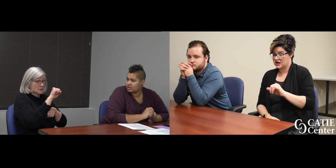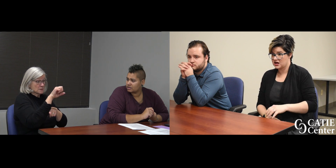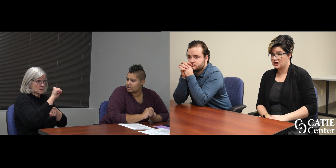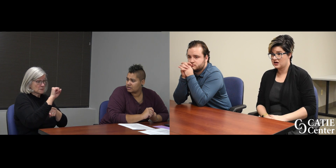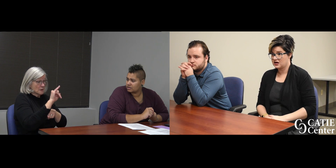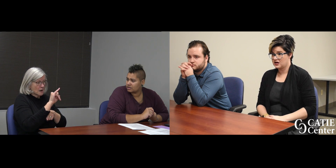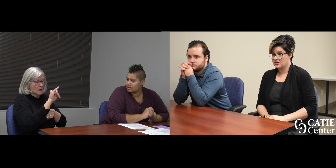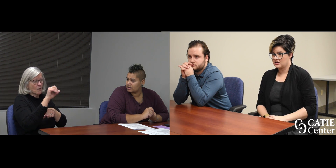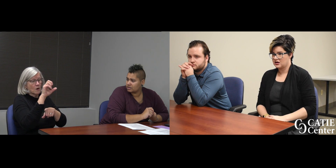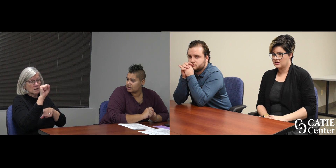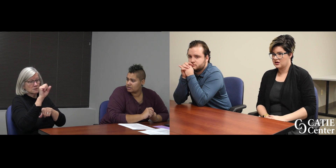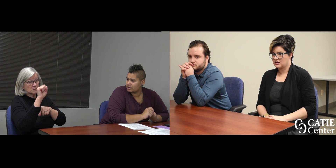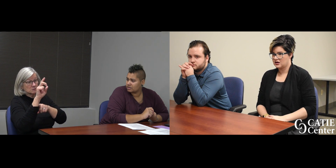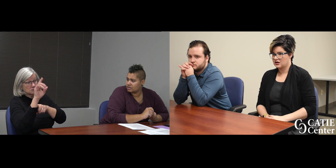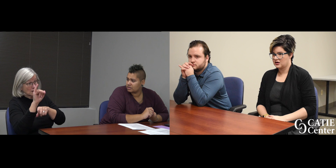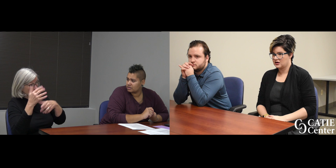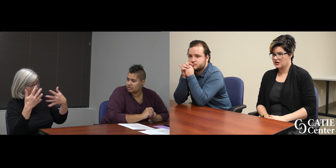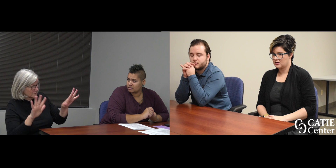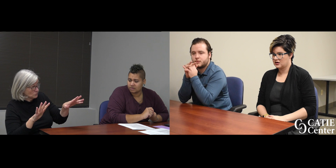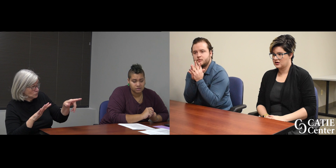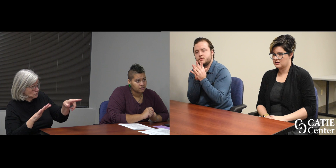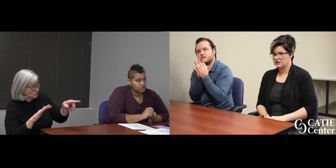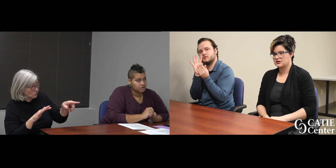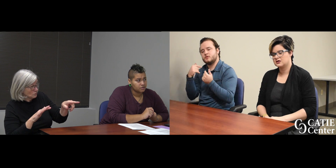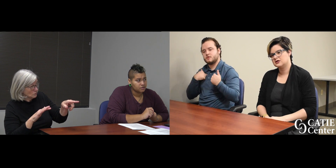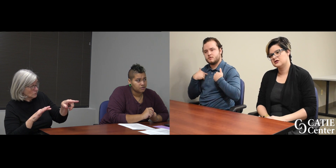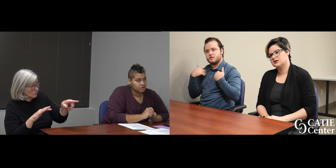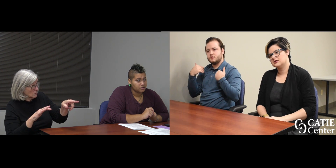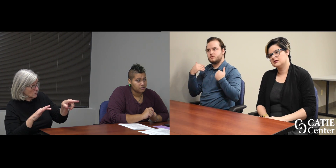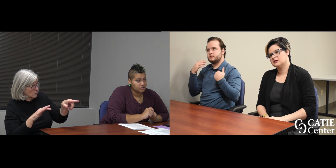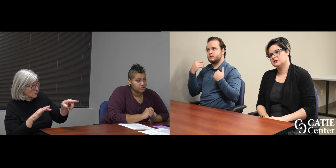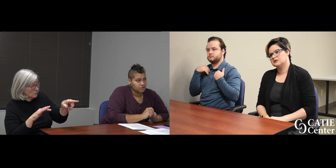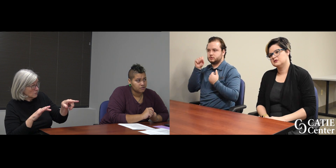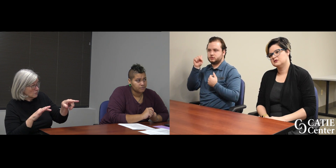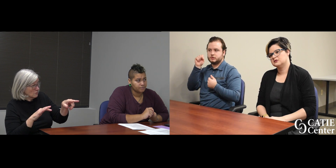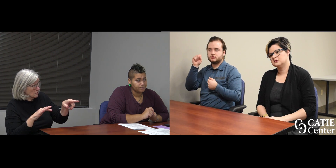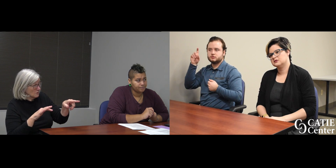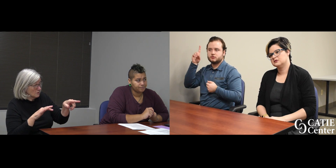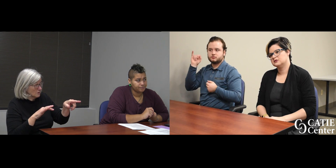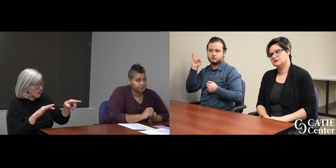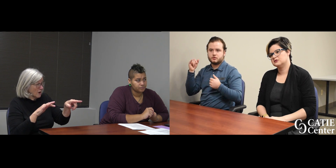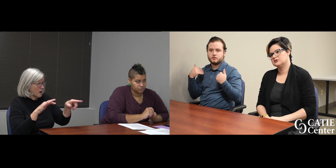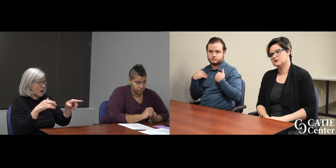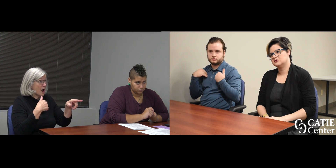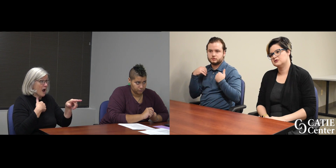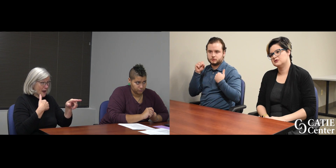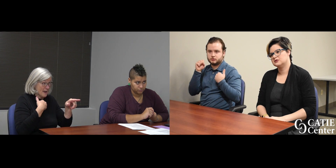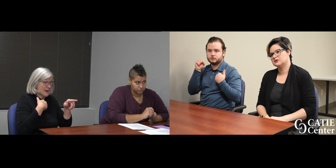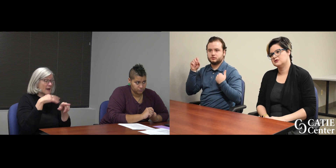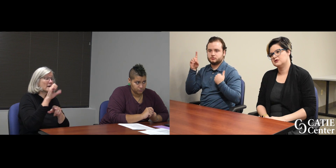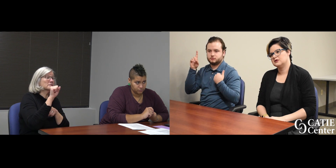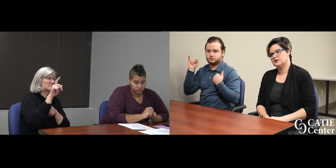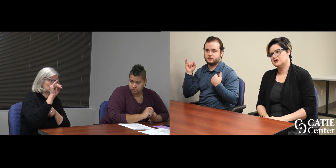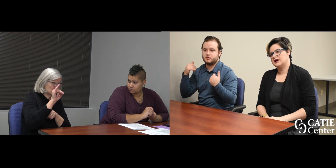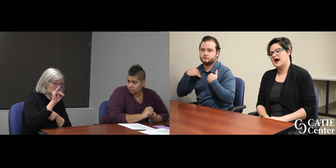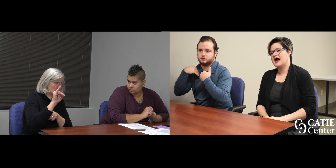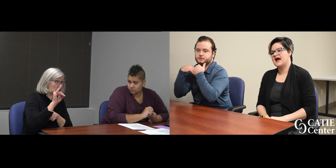Okay.